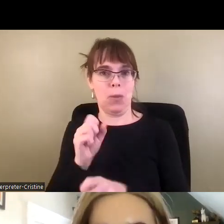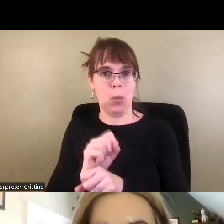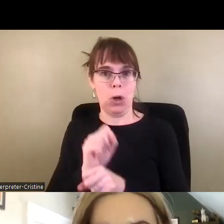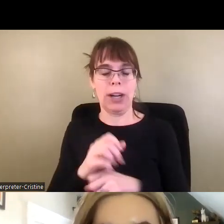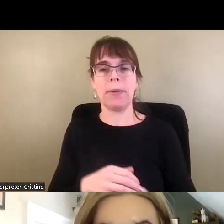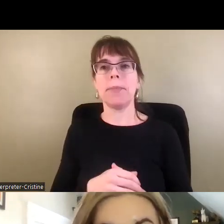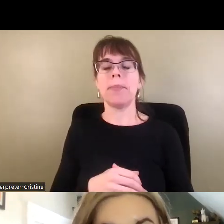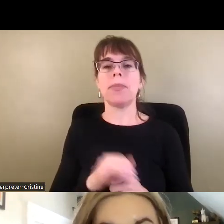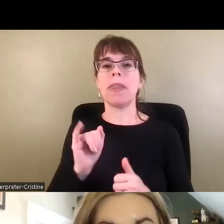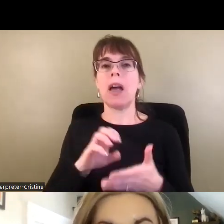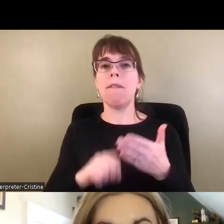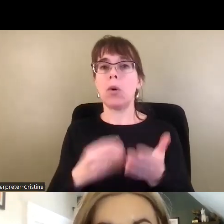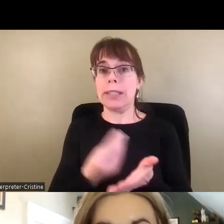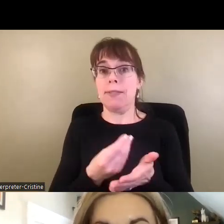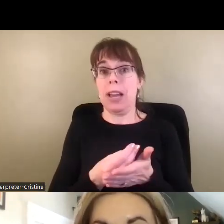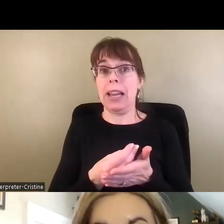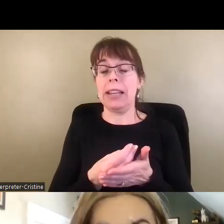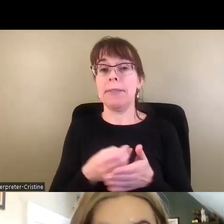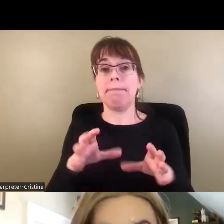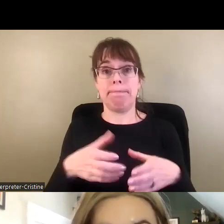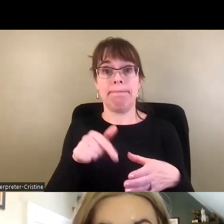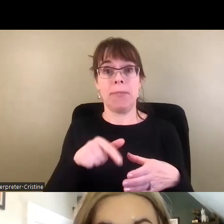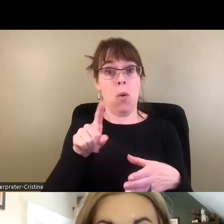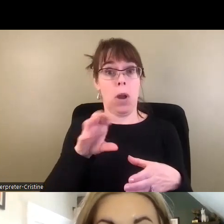The Abortion Fund itself is not only 100% donor funded,